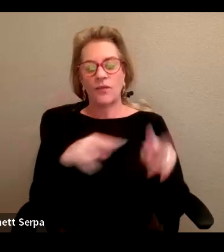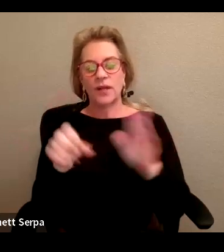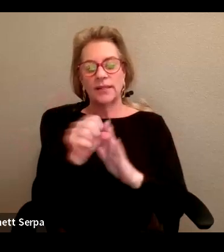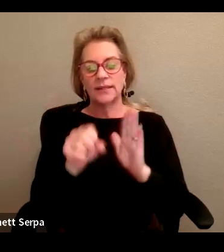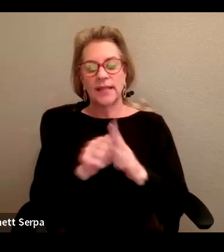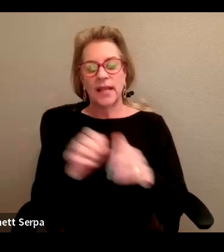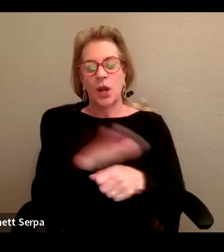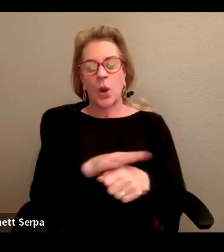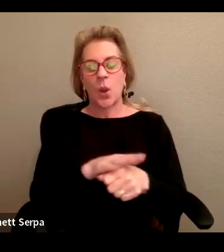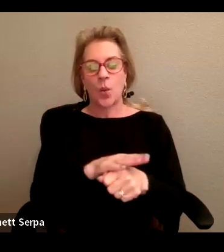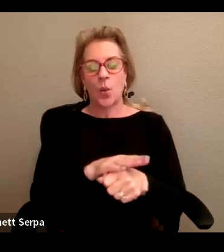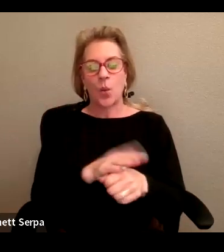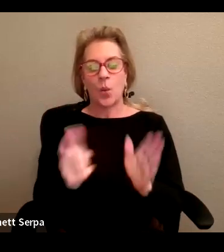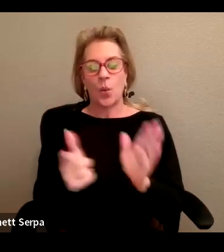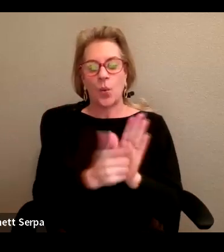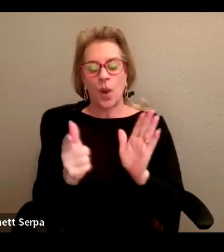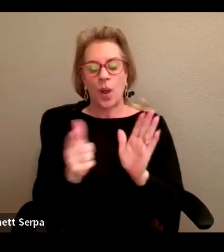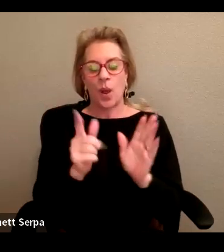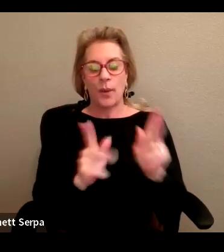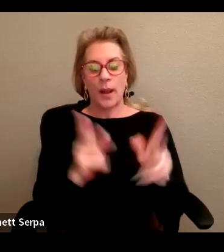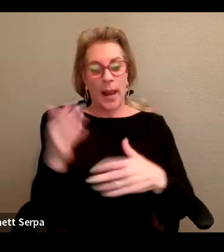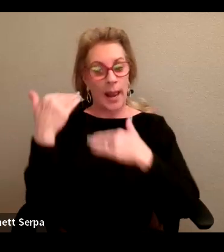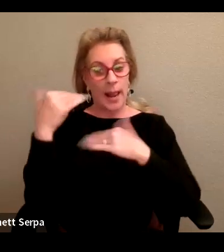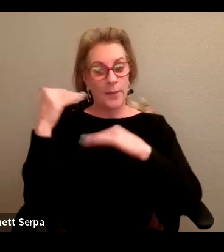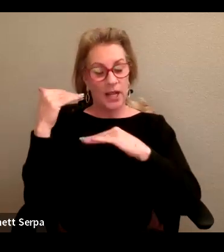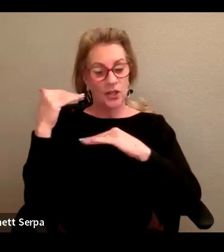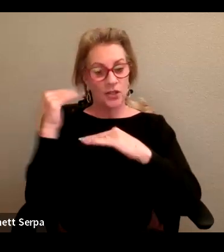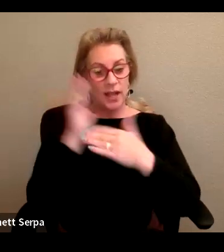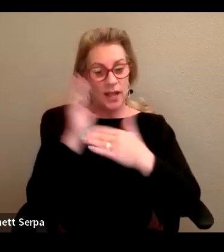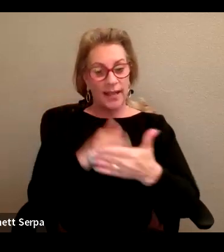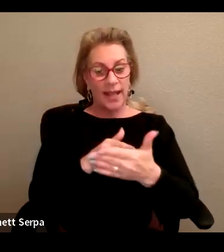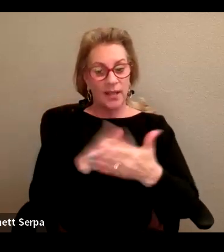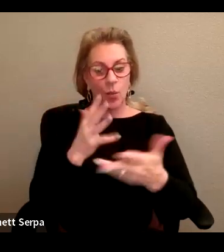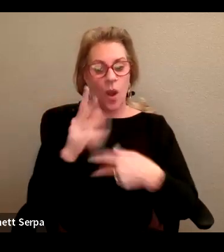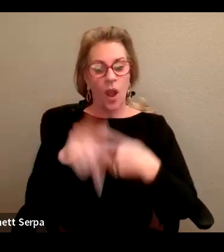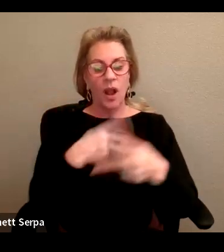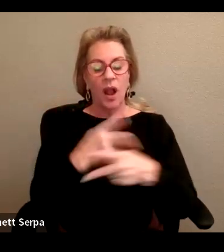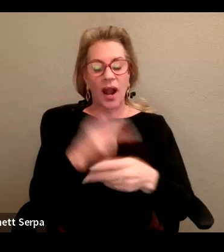enforcement um limitations against the types of information that they can share including personal